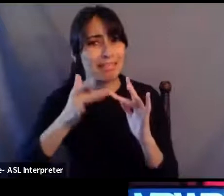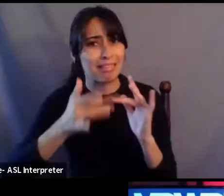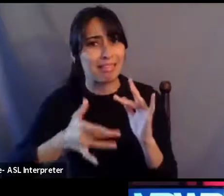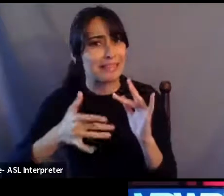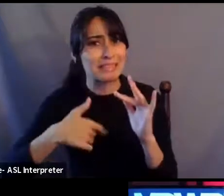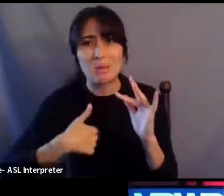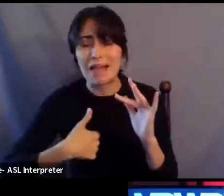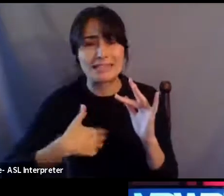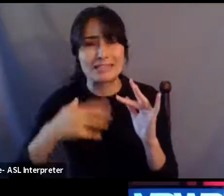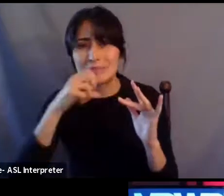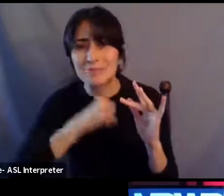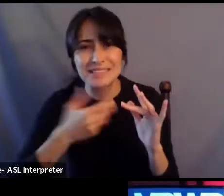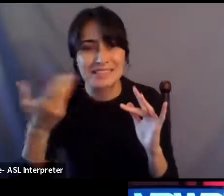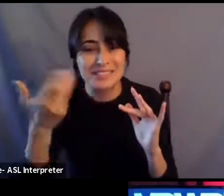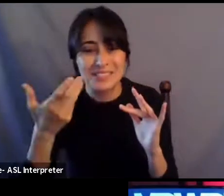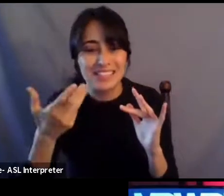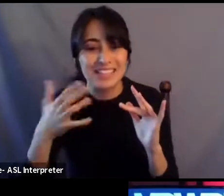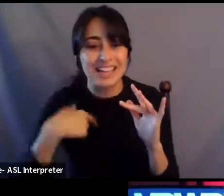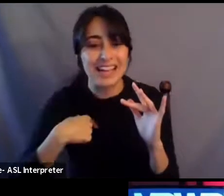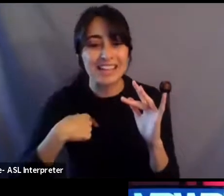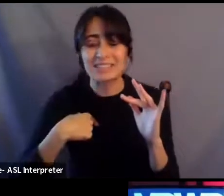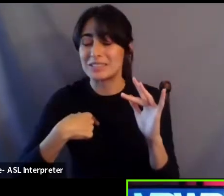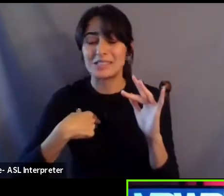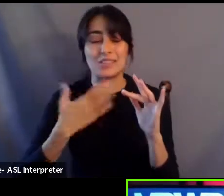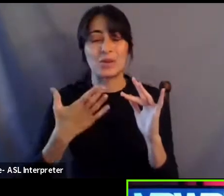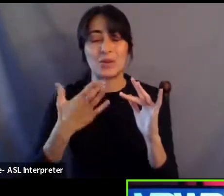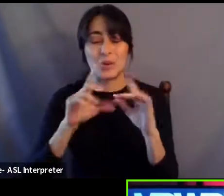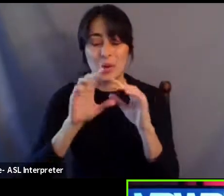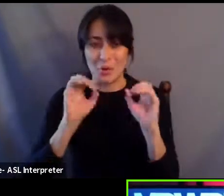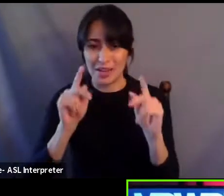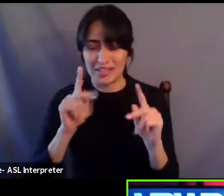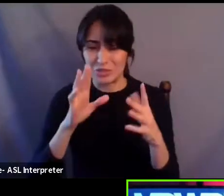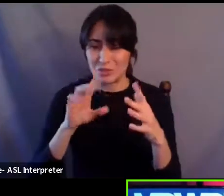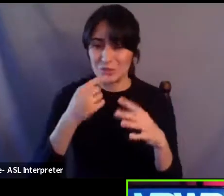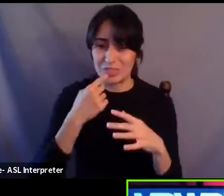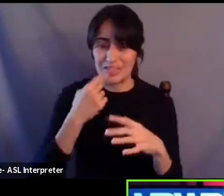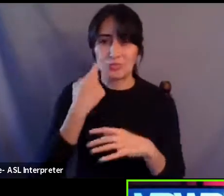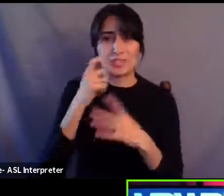I am not sure. All of a sudden we started out and then I heard I am wearing a white shirt.